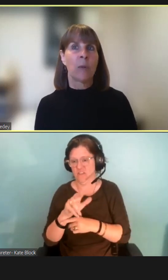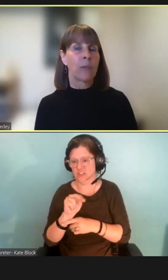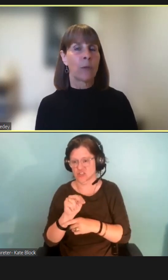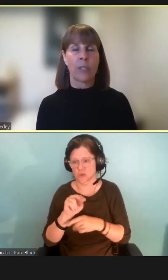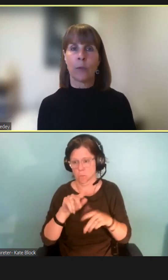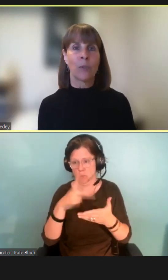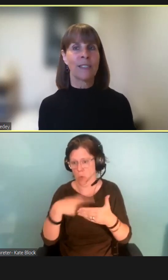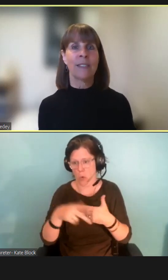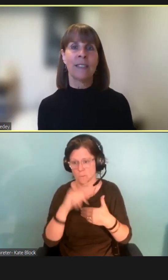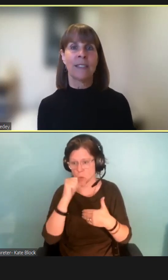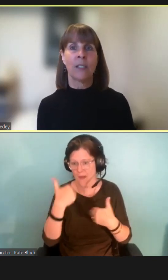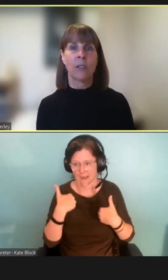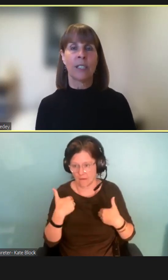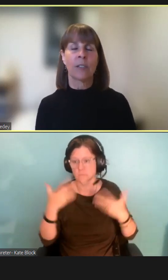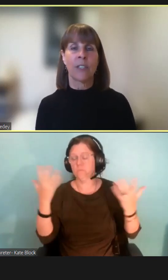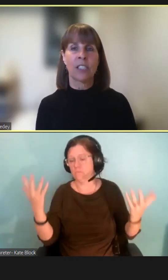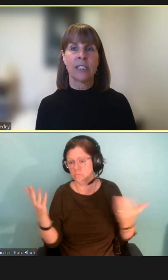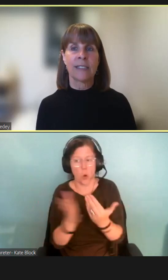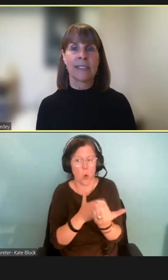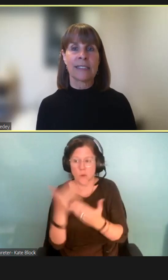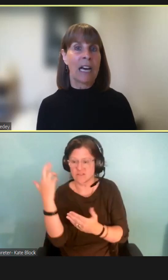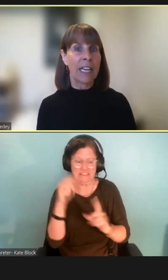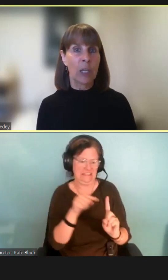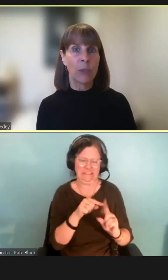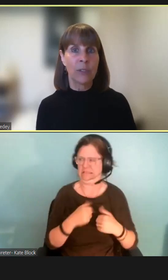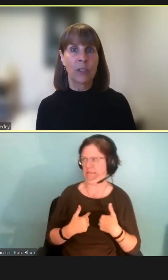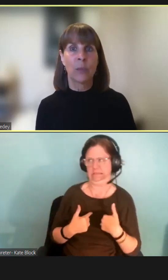for whatever reason the early interventionist is not able to be the